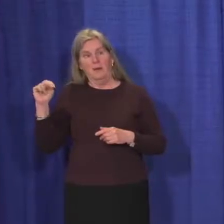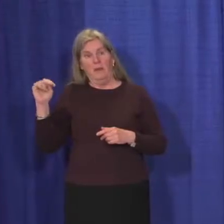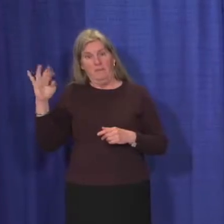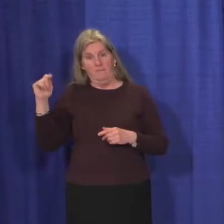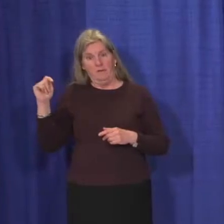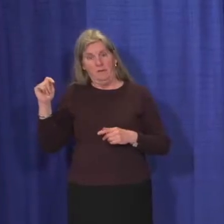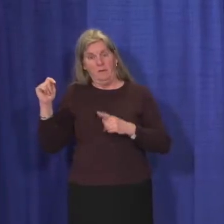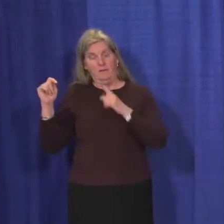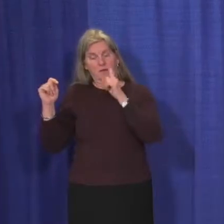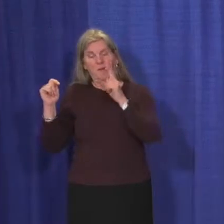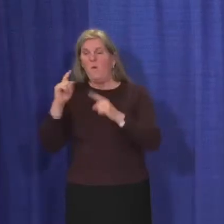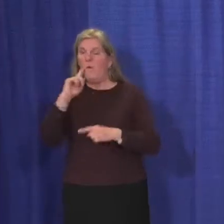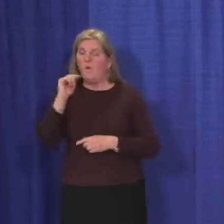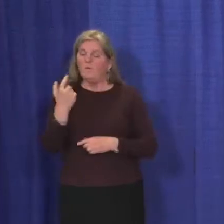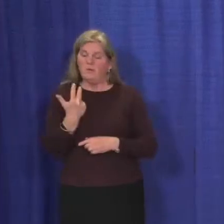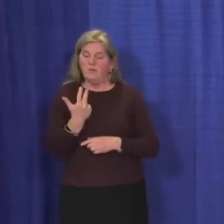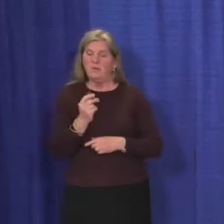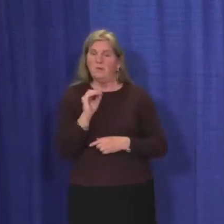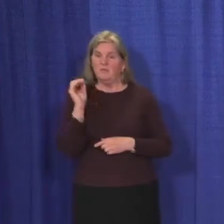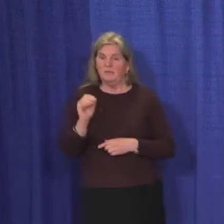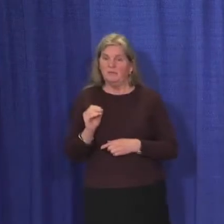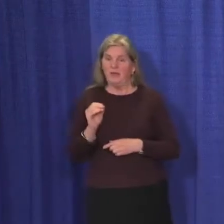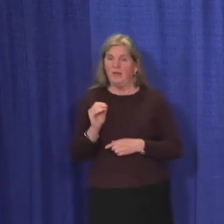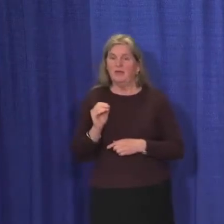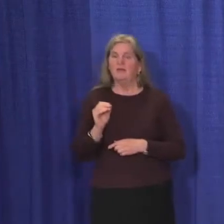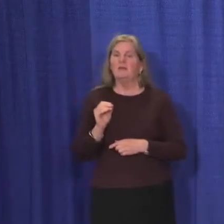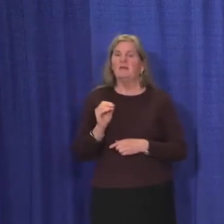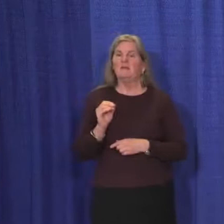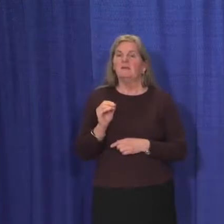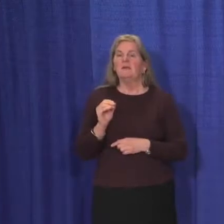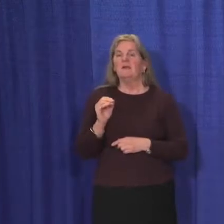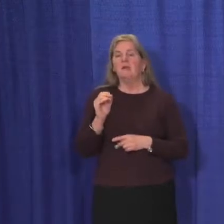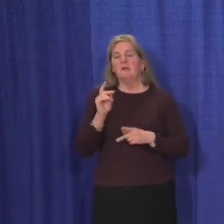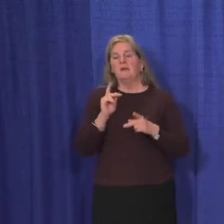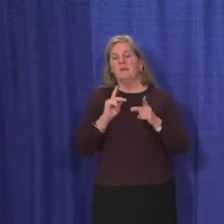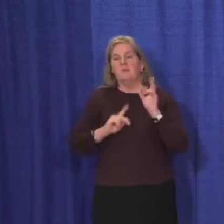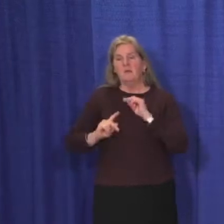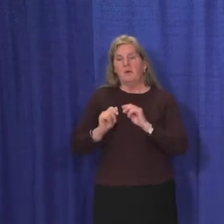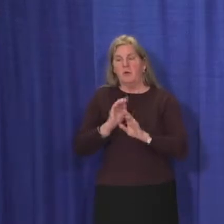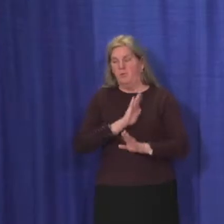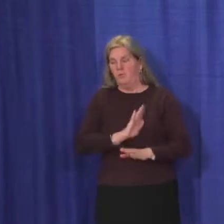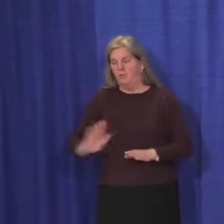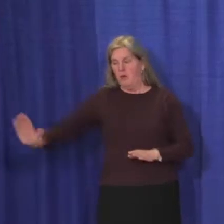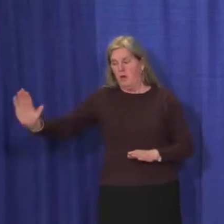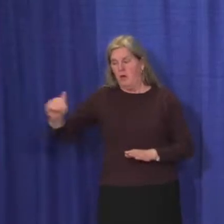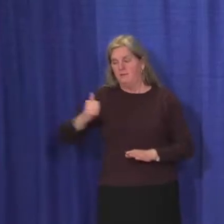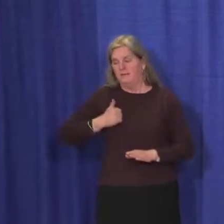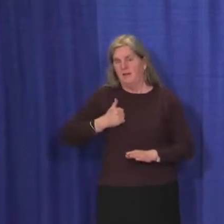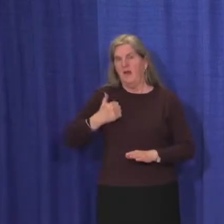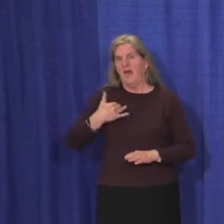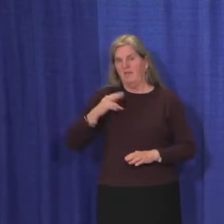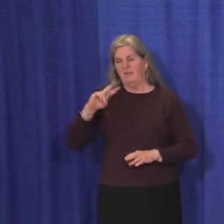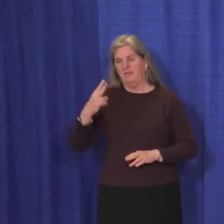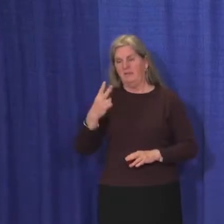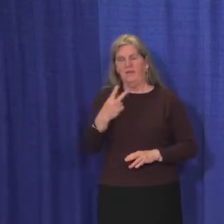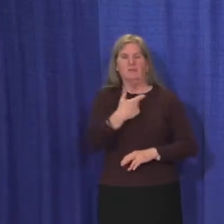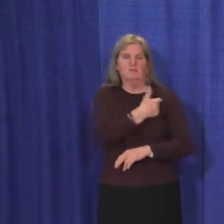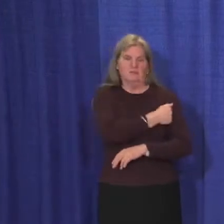Canadians have had their second Oso we are really talking about primarily an initiative for